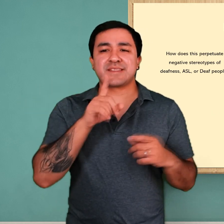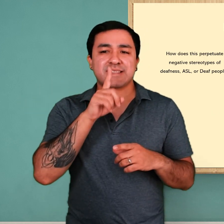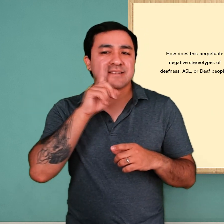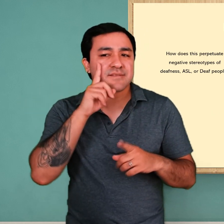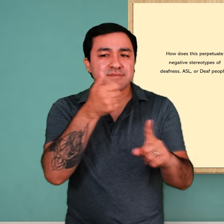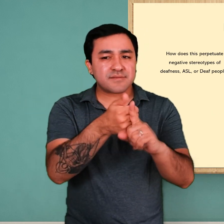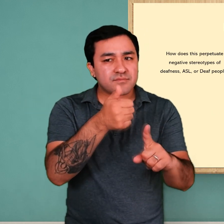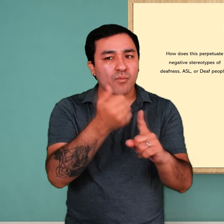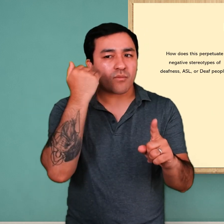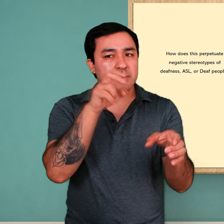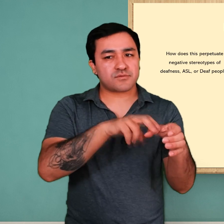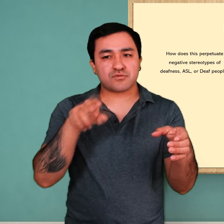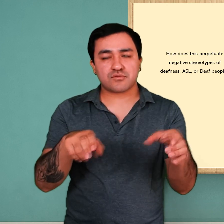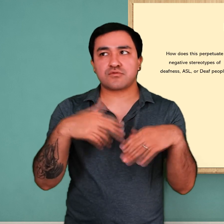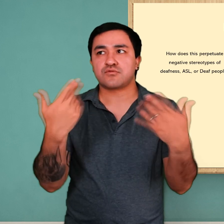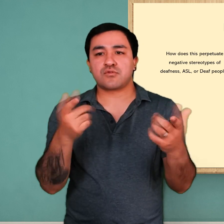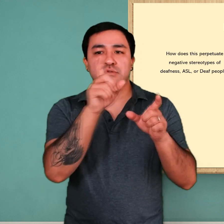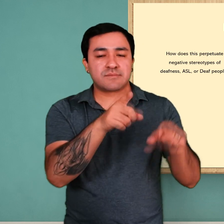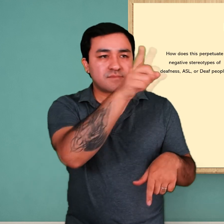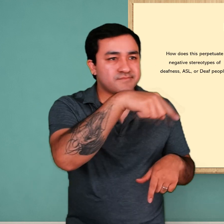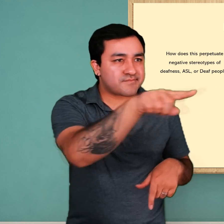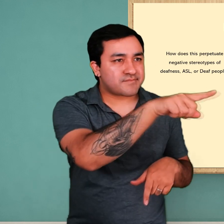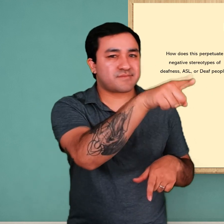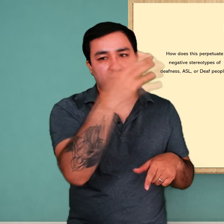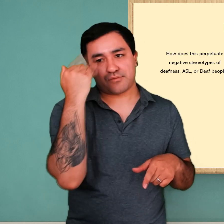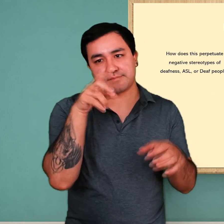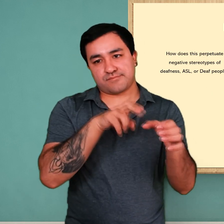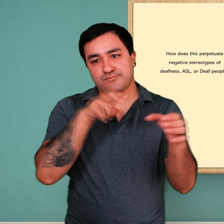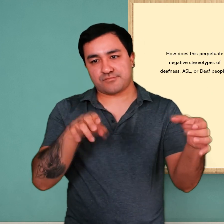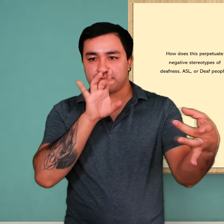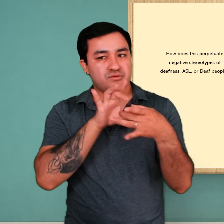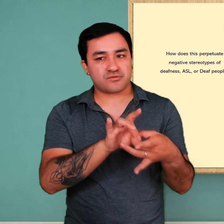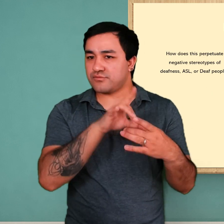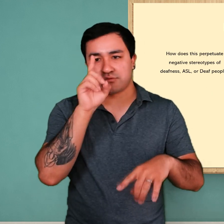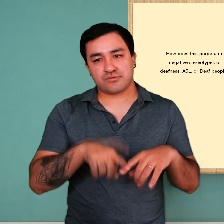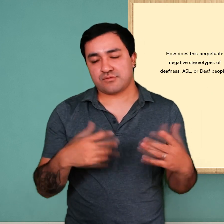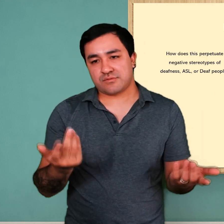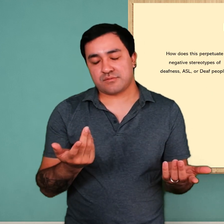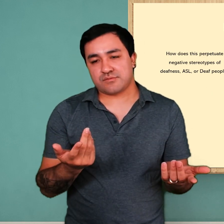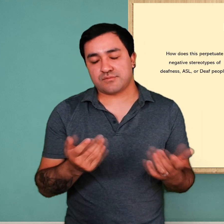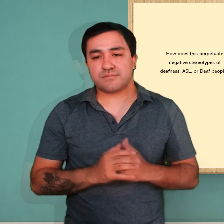So it is not necessarily her deafness that made her leave these groups and become more isolated. Instead, it is the community not learning ASL, and not making her feel included,